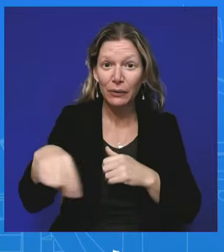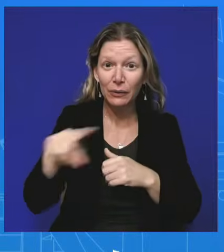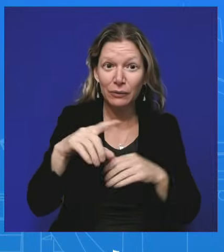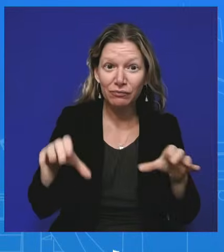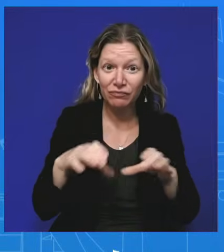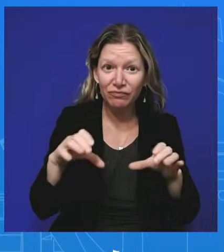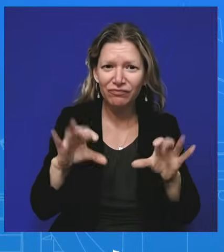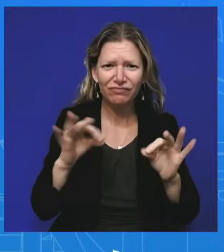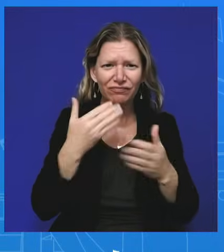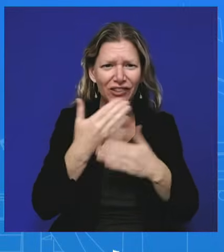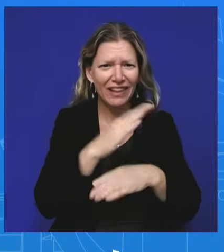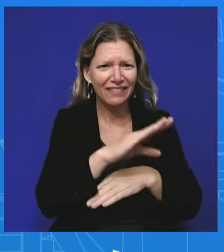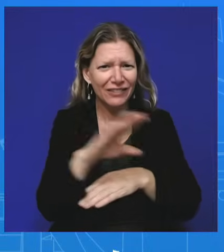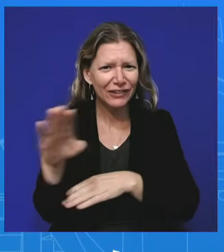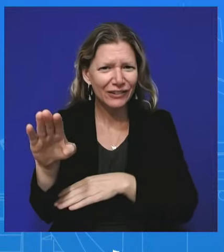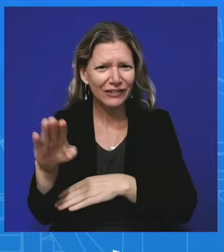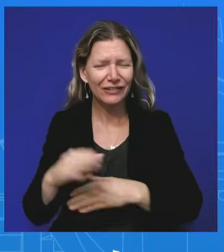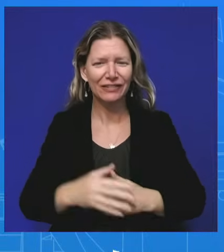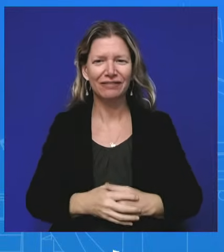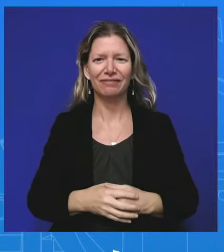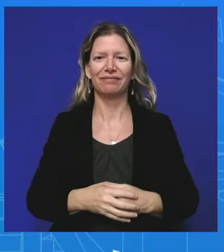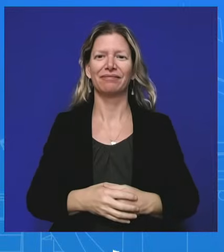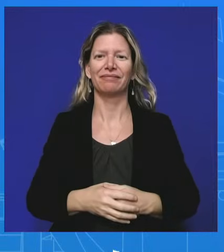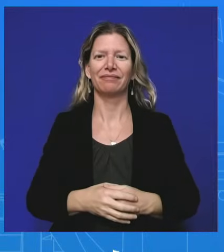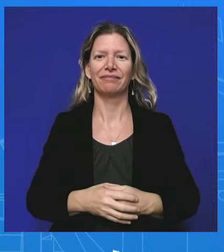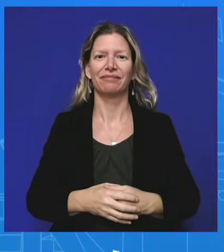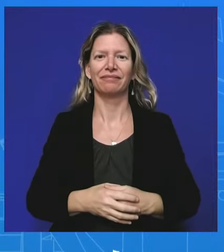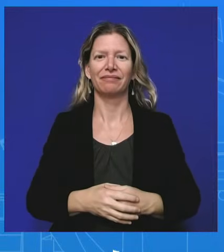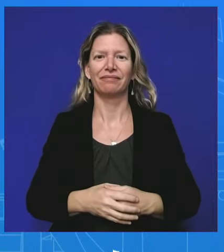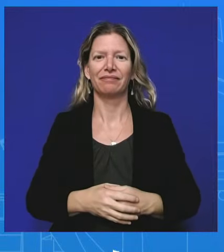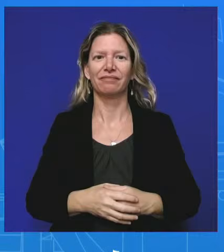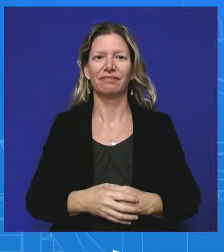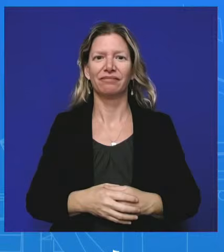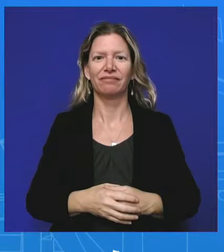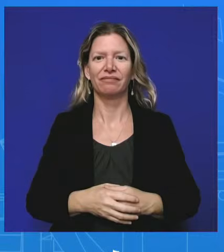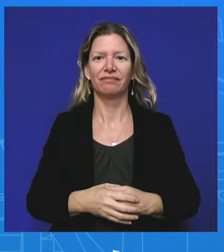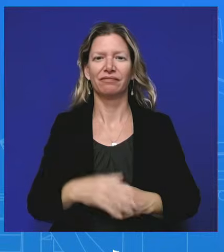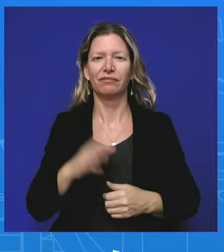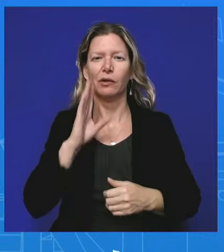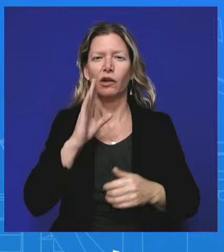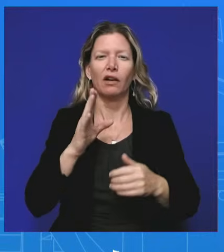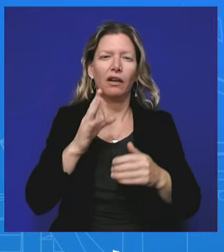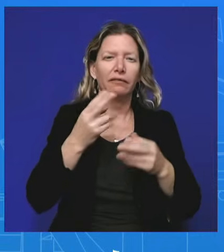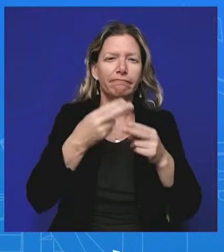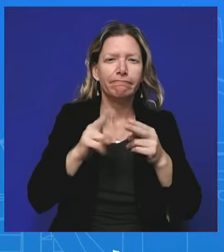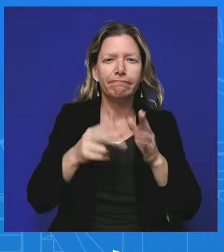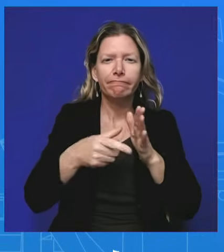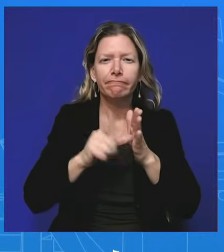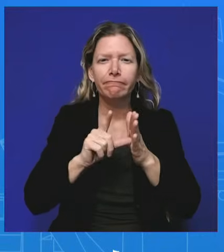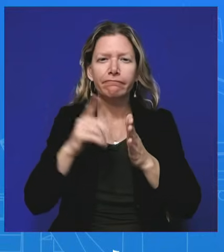So, I'll be -- going to preview the President's schedule for next week. And so, then -- I think some of you are following some of this stuff,